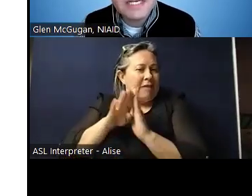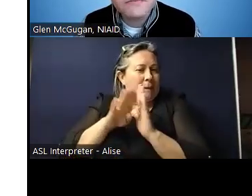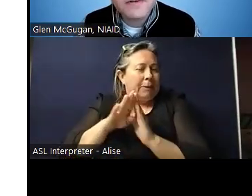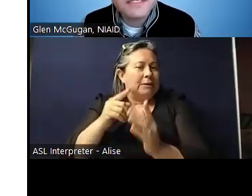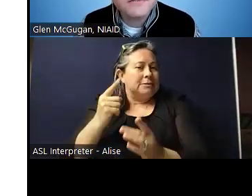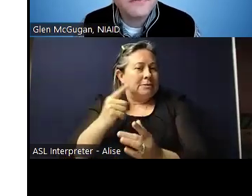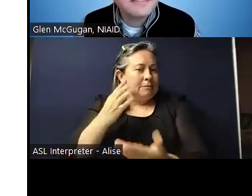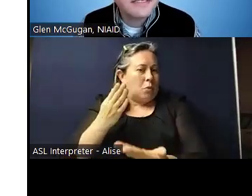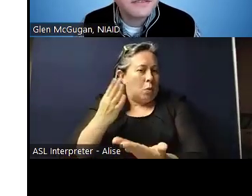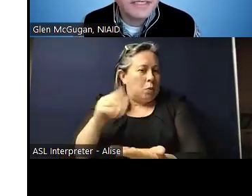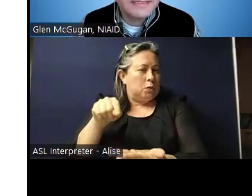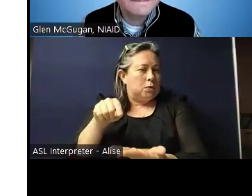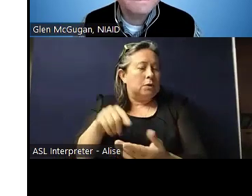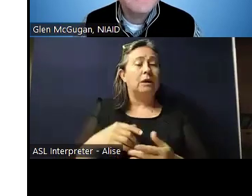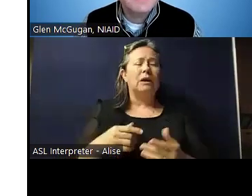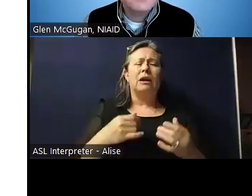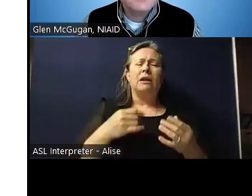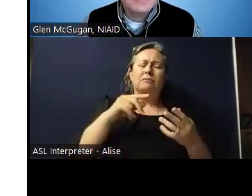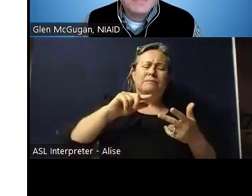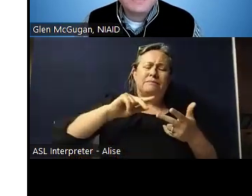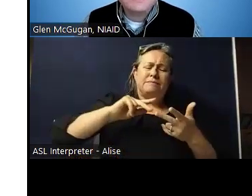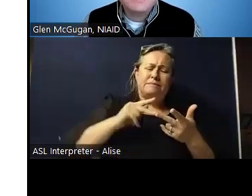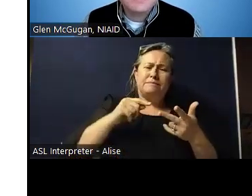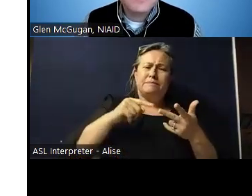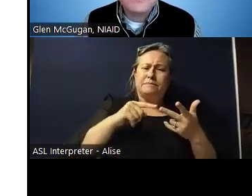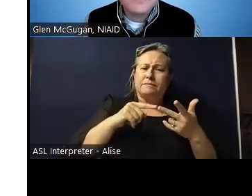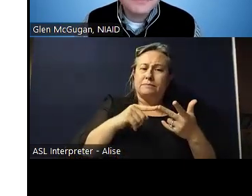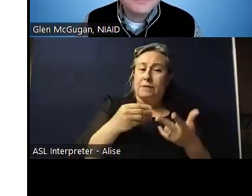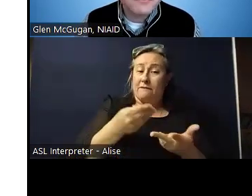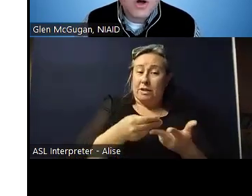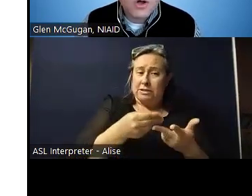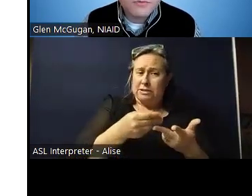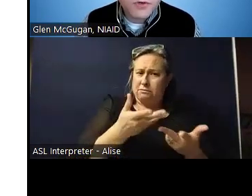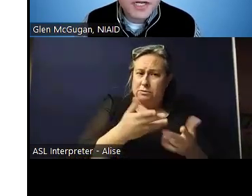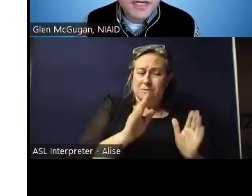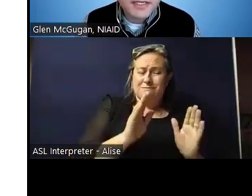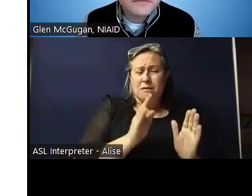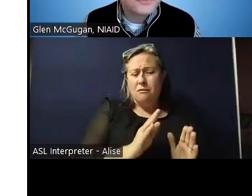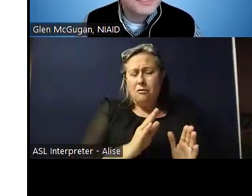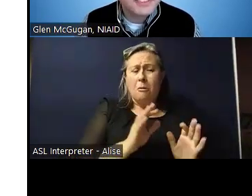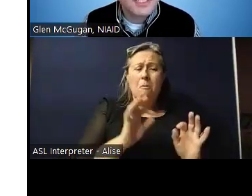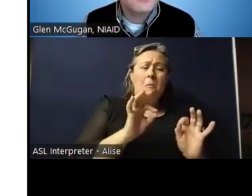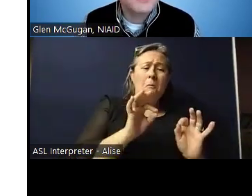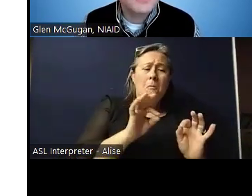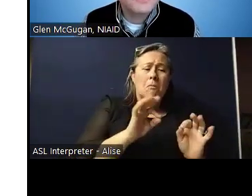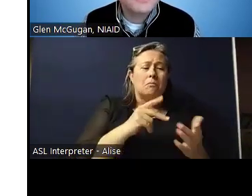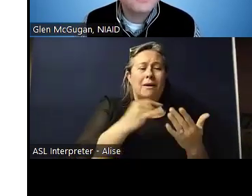And then finally, the funds that you need. So again, is this going to be a very small project for just a couple of years?